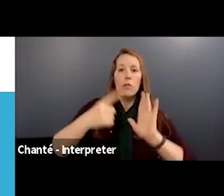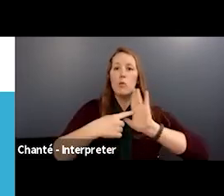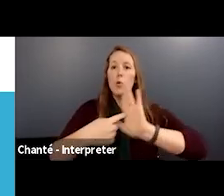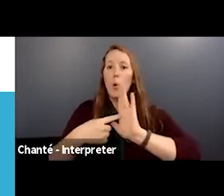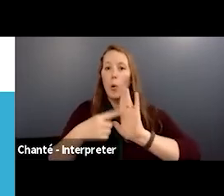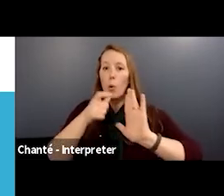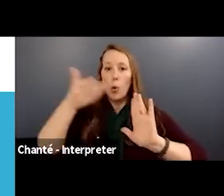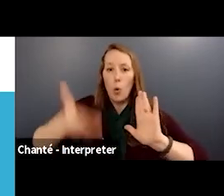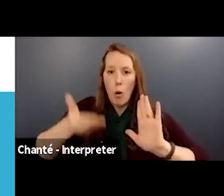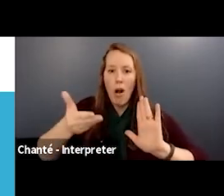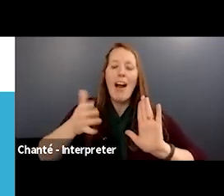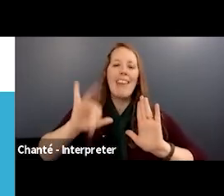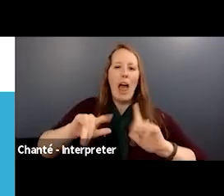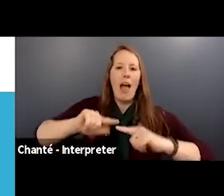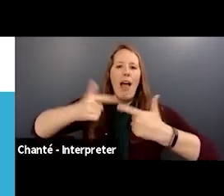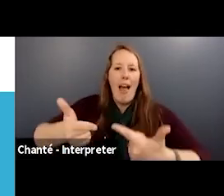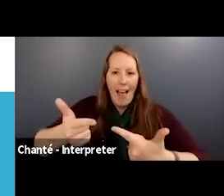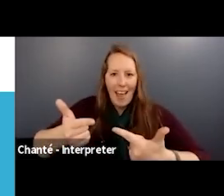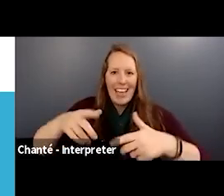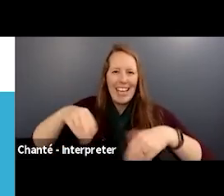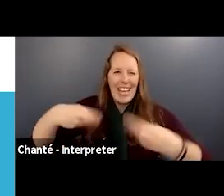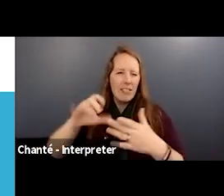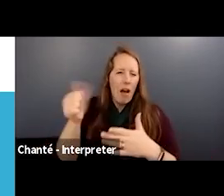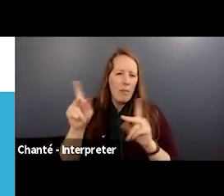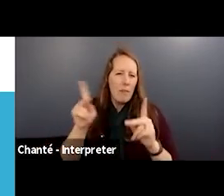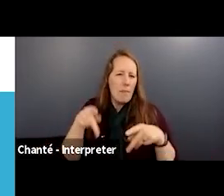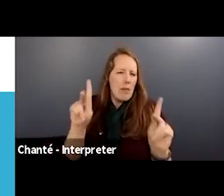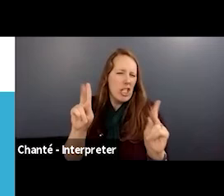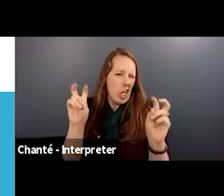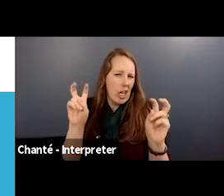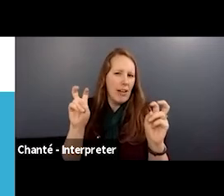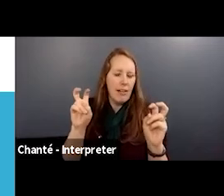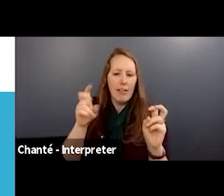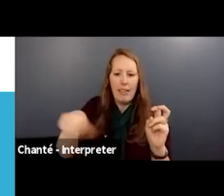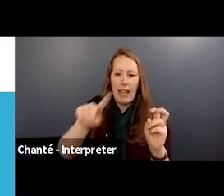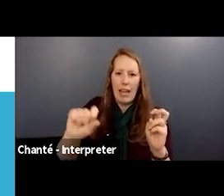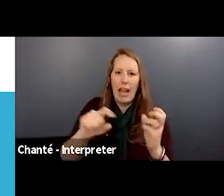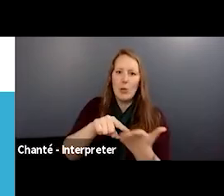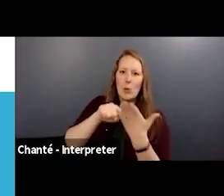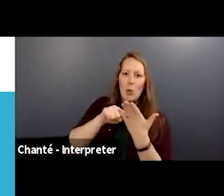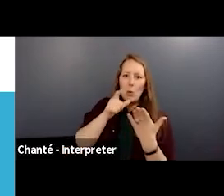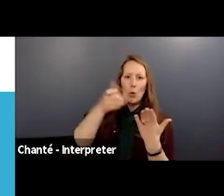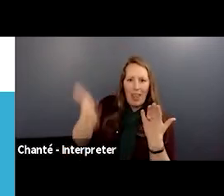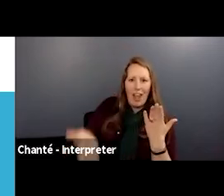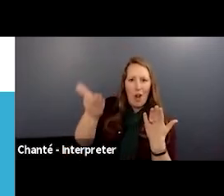other people to share their true authentic self with you. I loved that so much. Thank you so much for sharing.